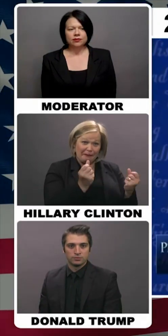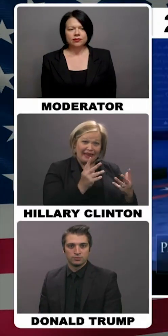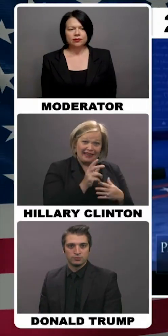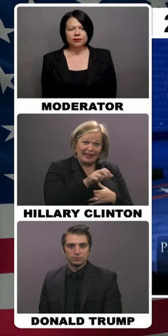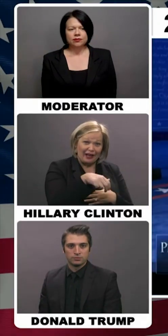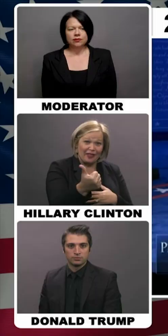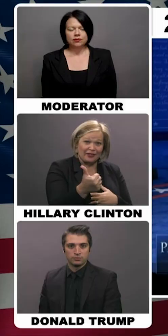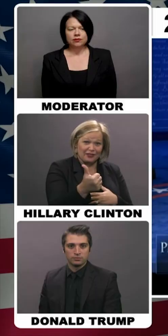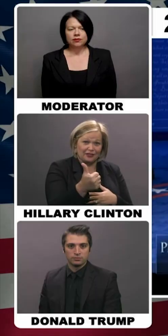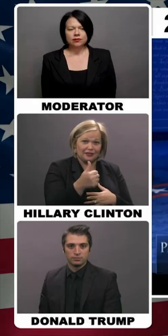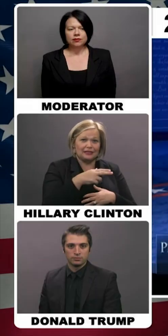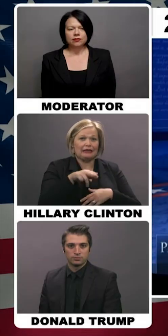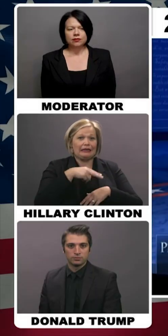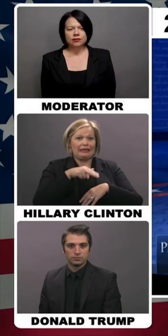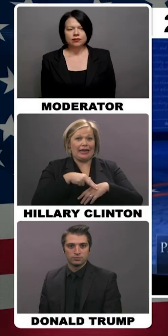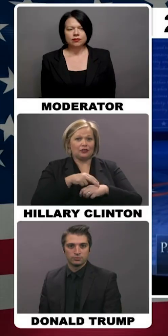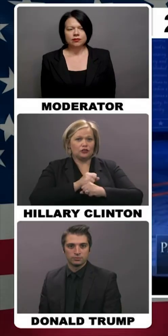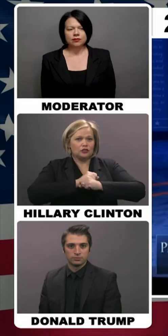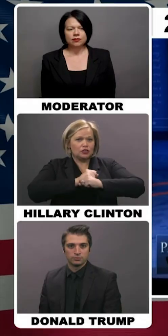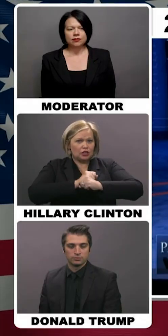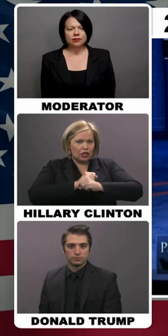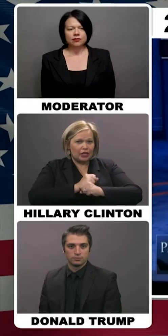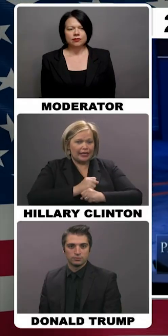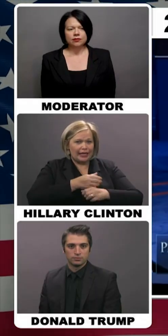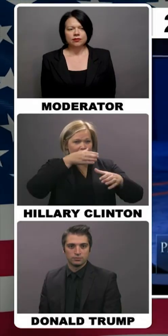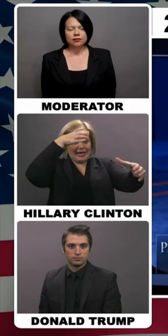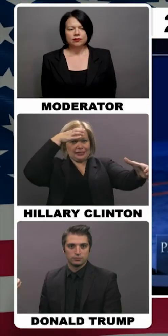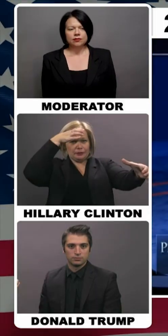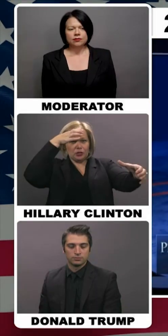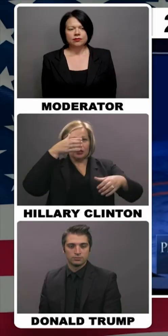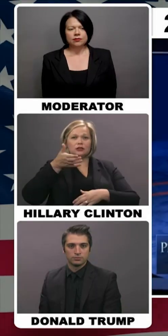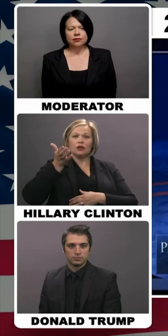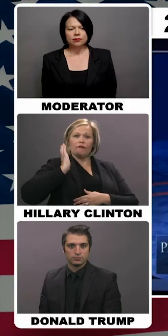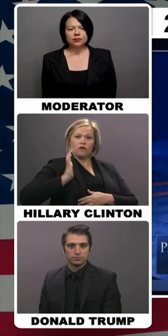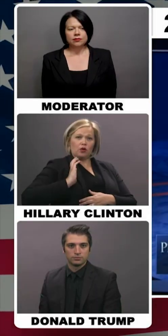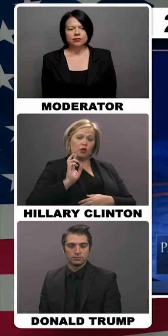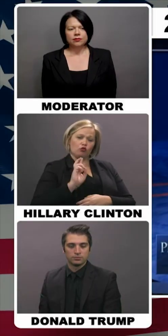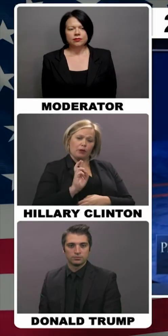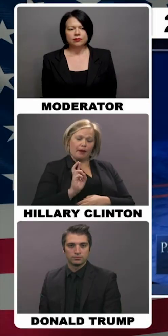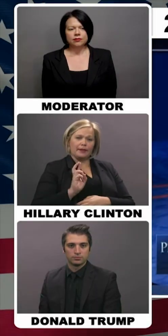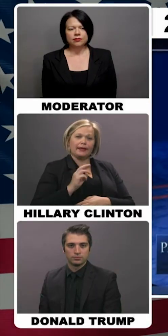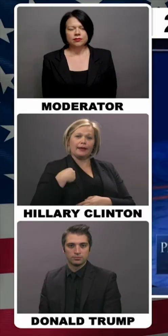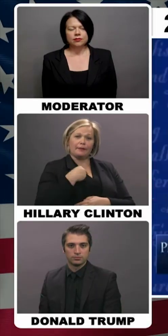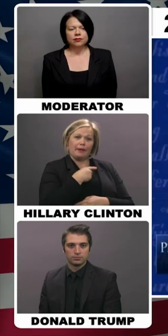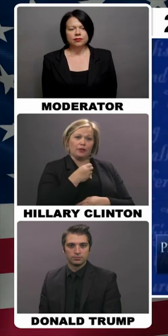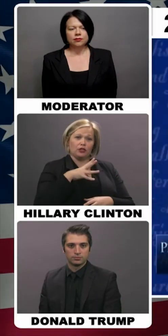national security experts, Republicans, former Republican members of Congress. But it's in part